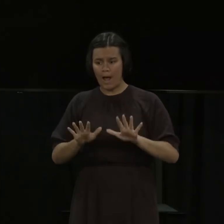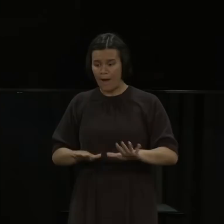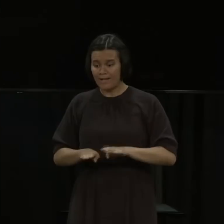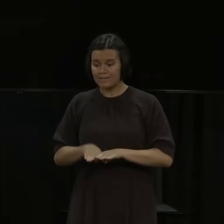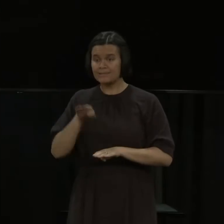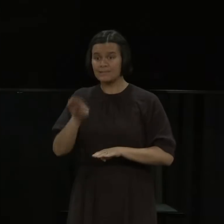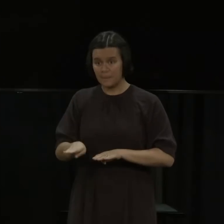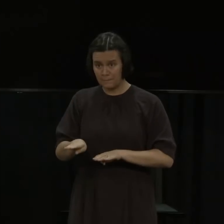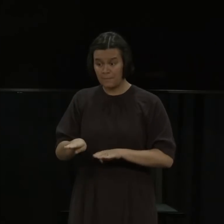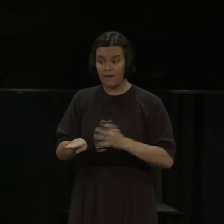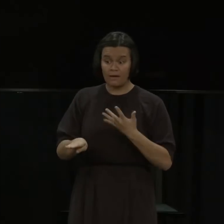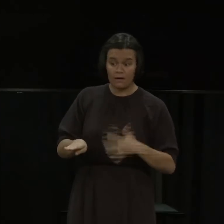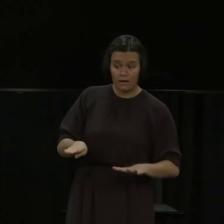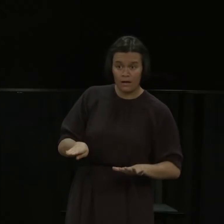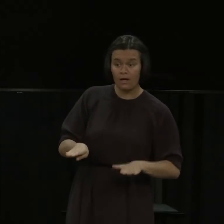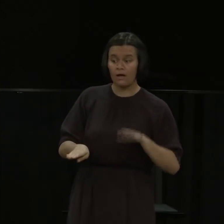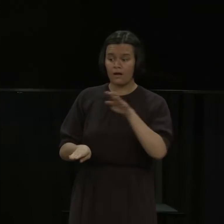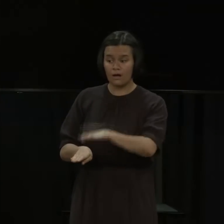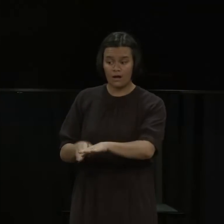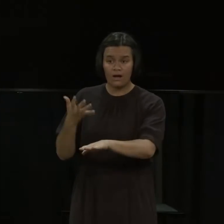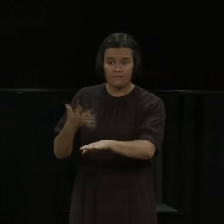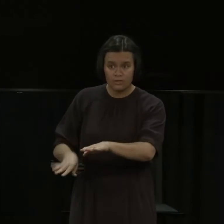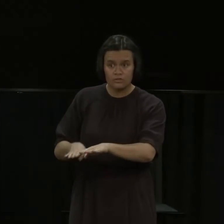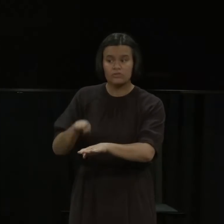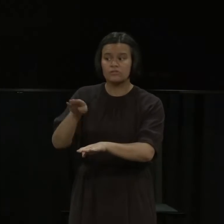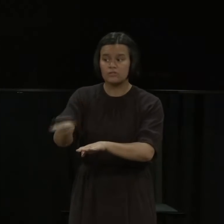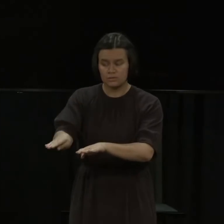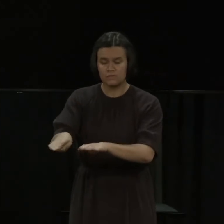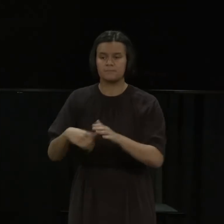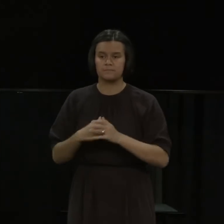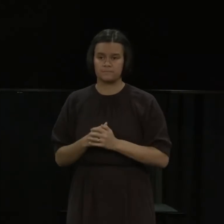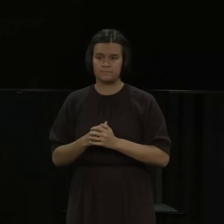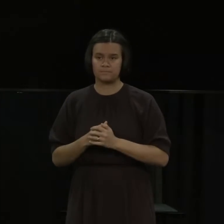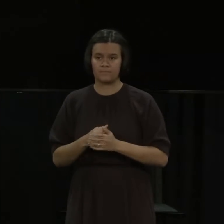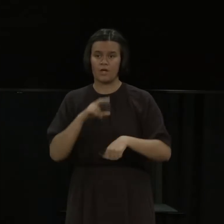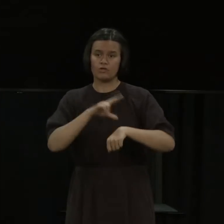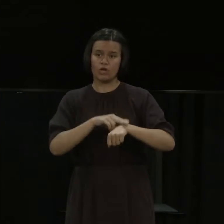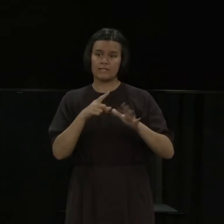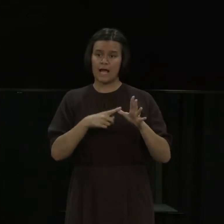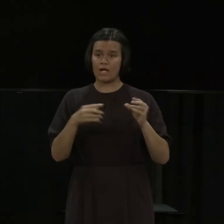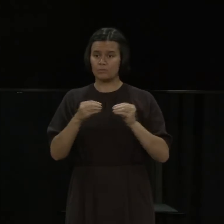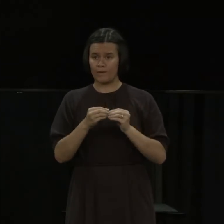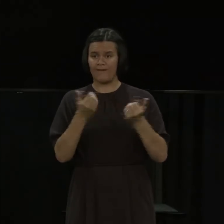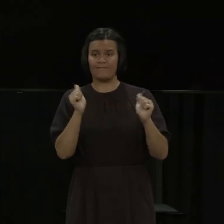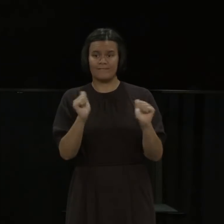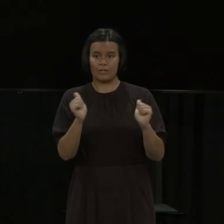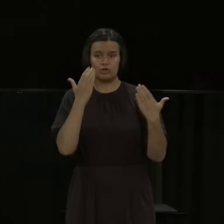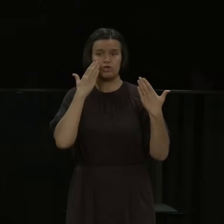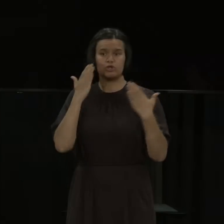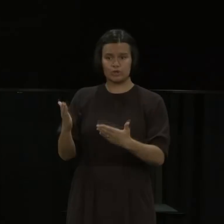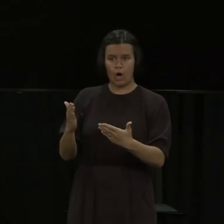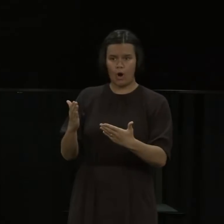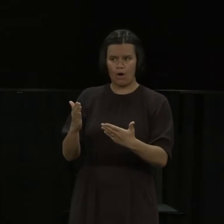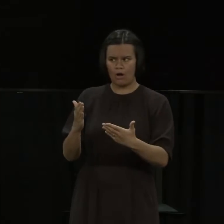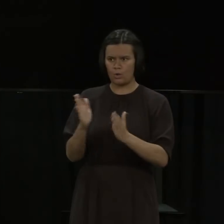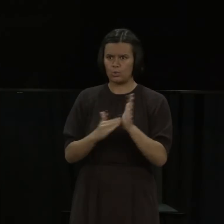which increase the risk for New